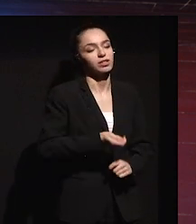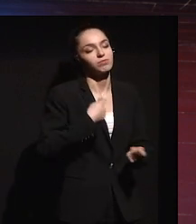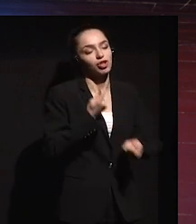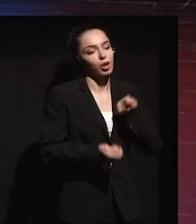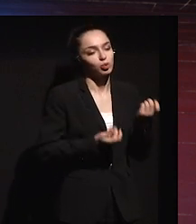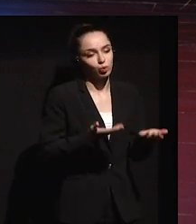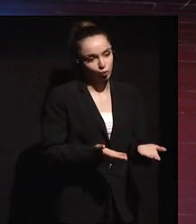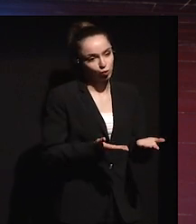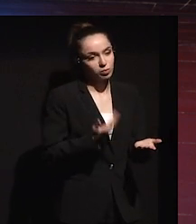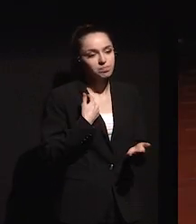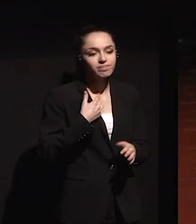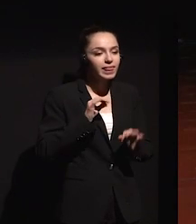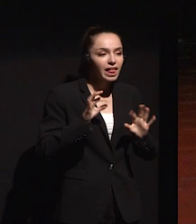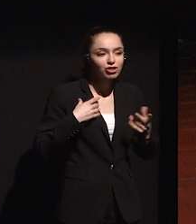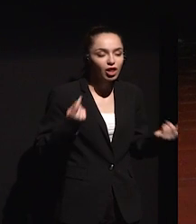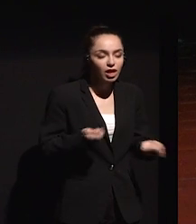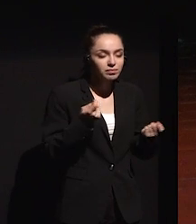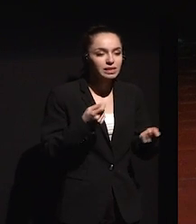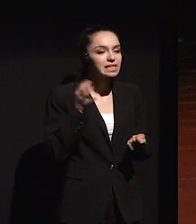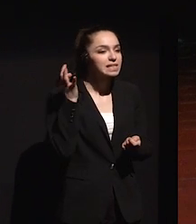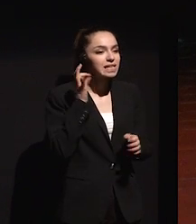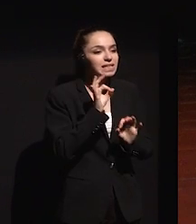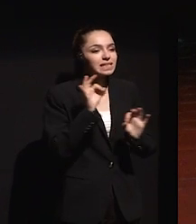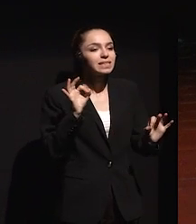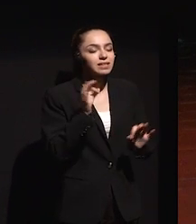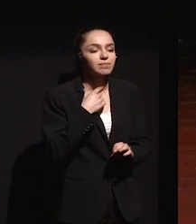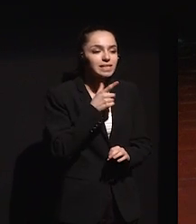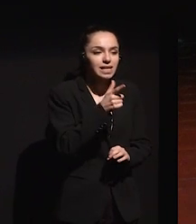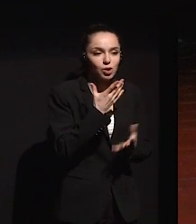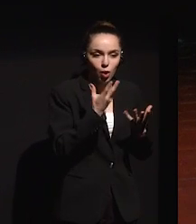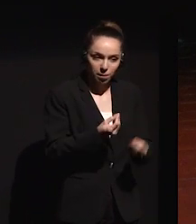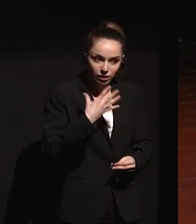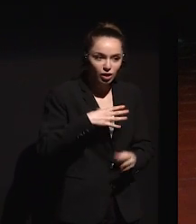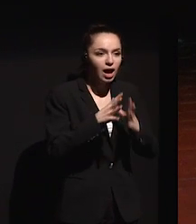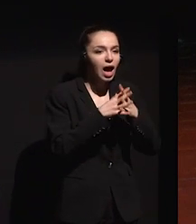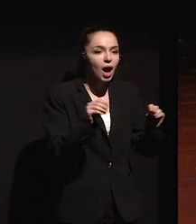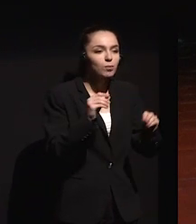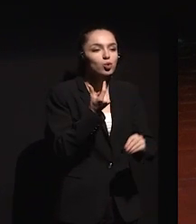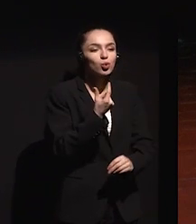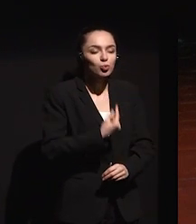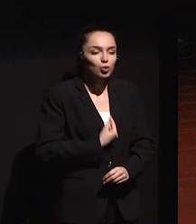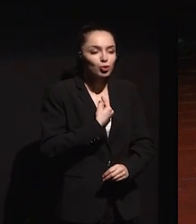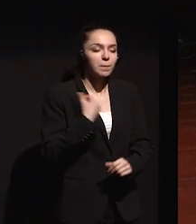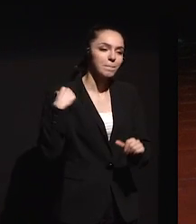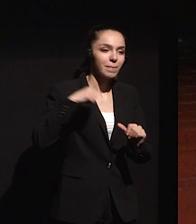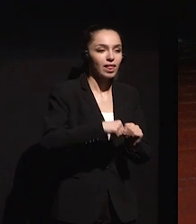All our efforts are to be a voice for the unheard people and to rekindle lost hopes for the future.